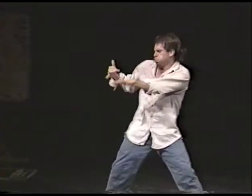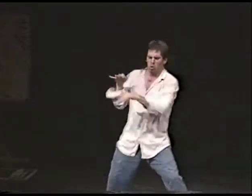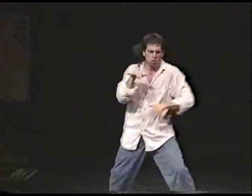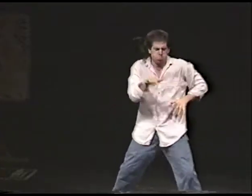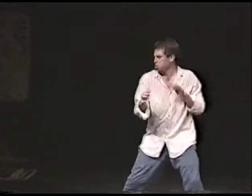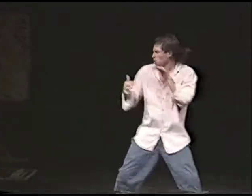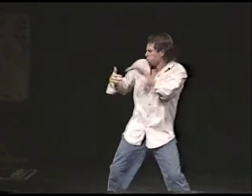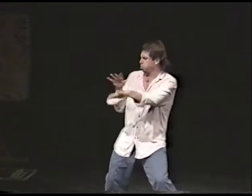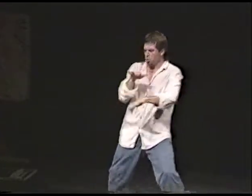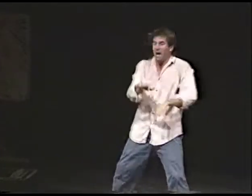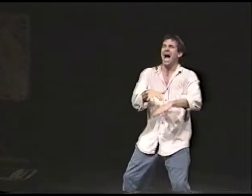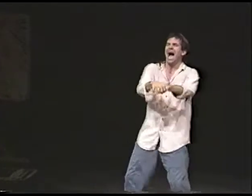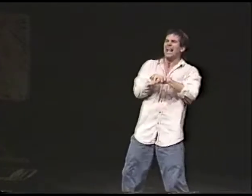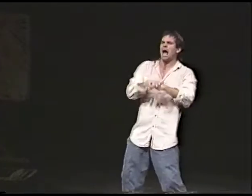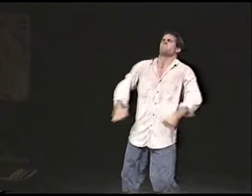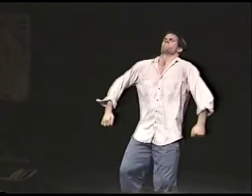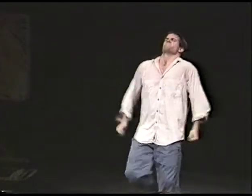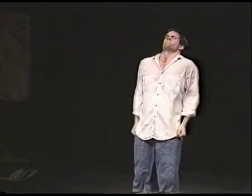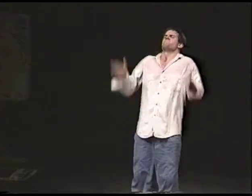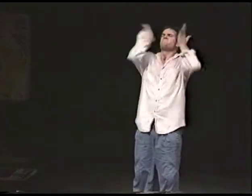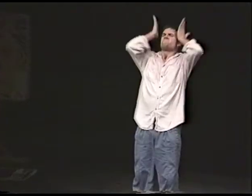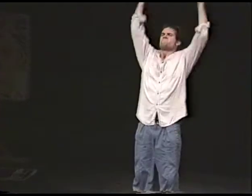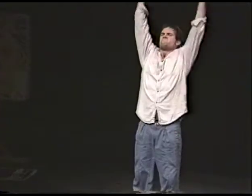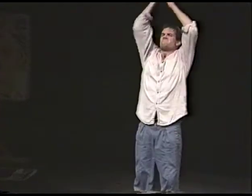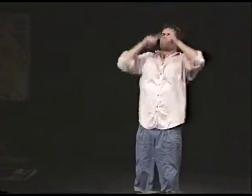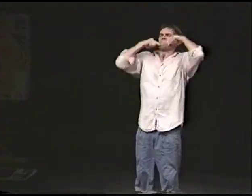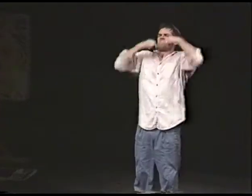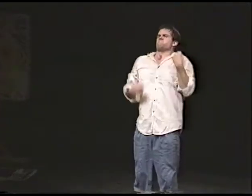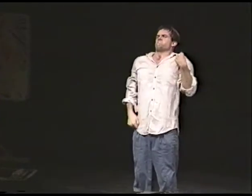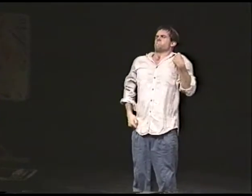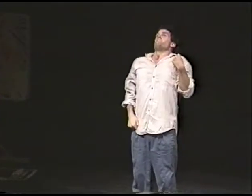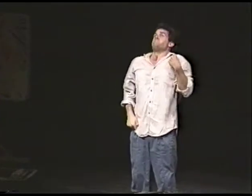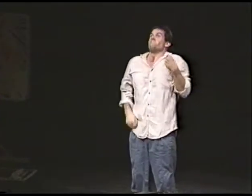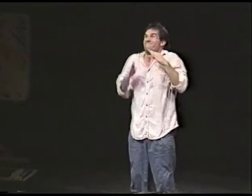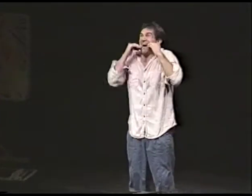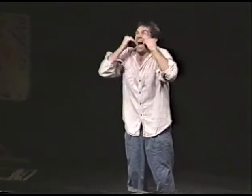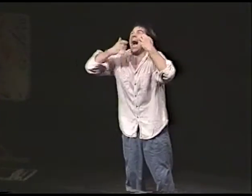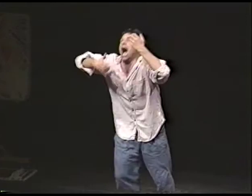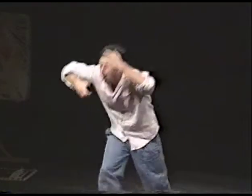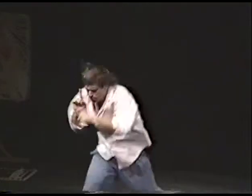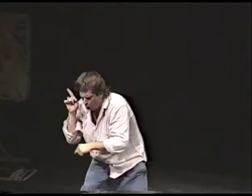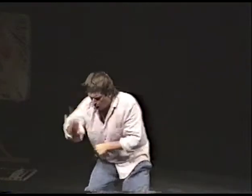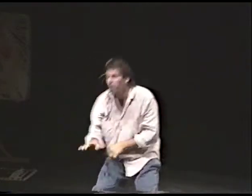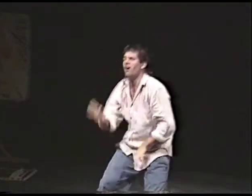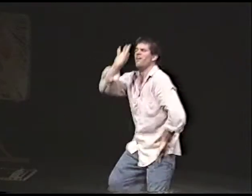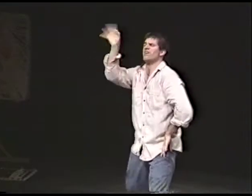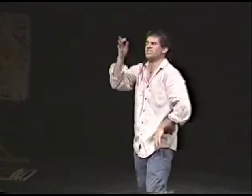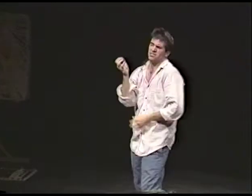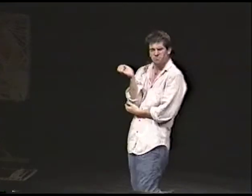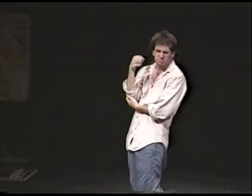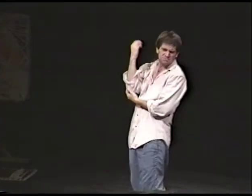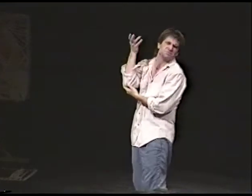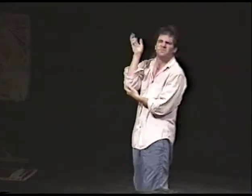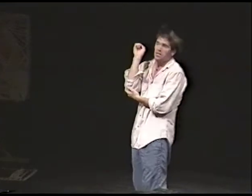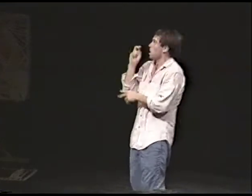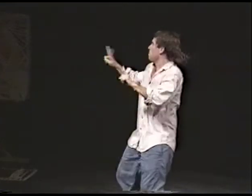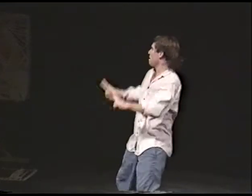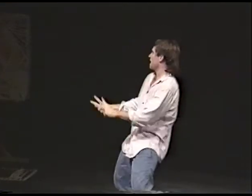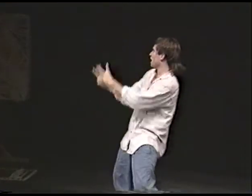The Atlantic Ocean, into the water. England, it's the Kings, Queens guard at Buckingham Palace. First time they've ever smiled into the water.